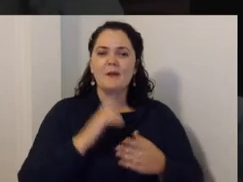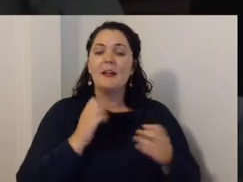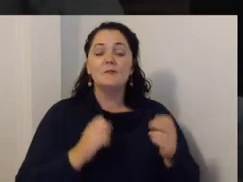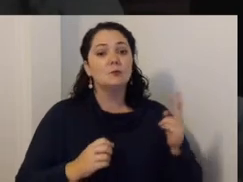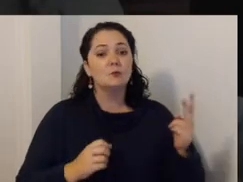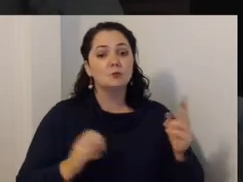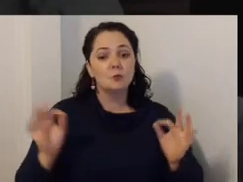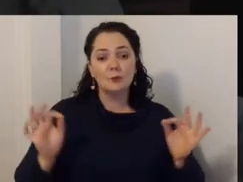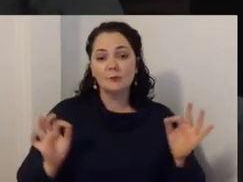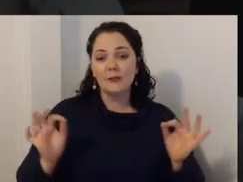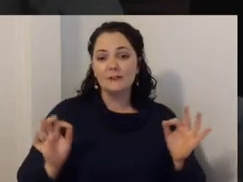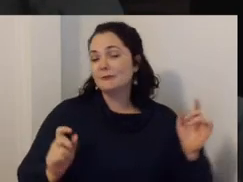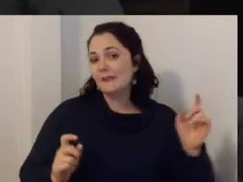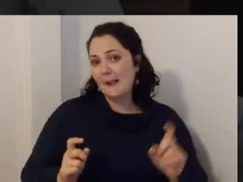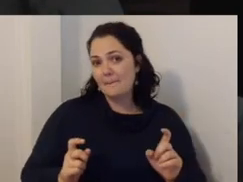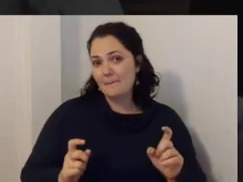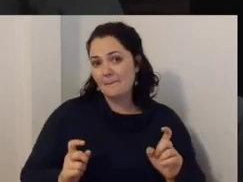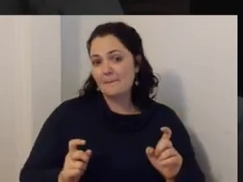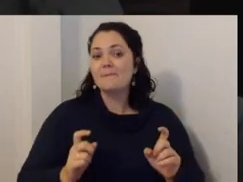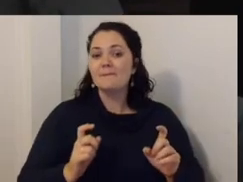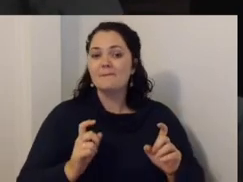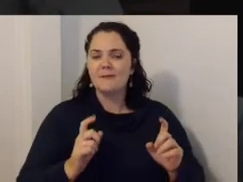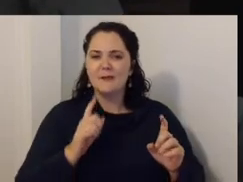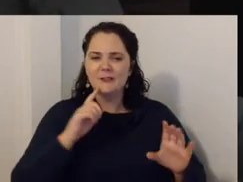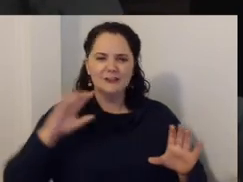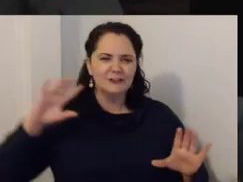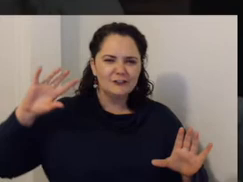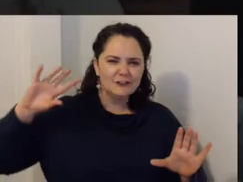set up here on the stage, we're going to put some really hot hot light on them which is going to